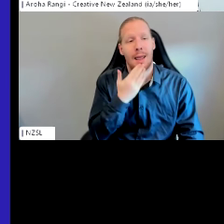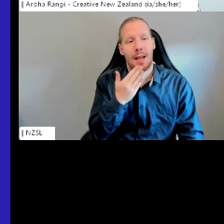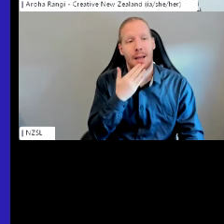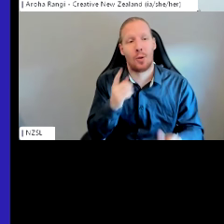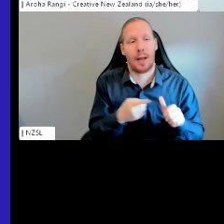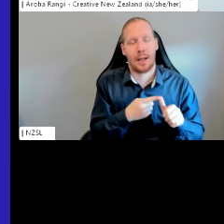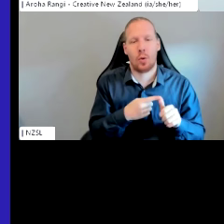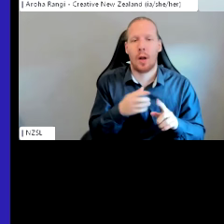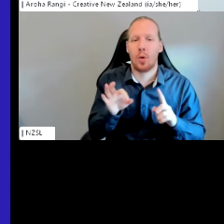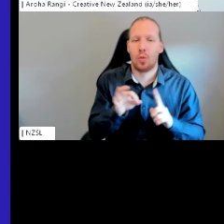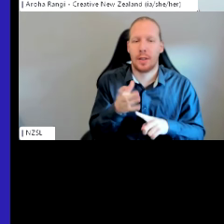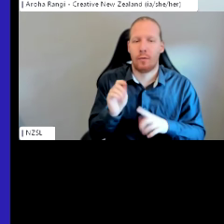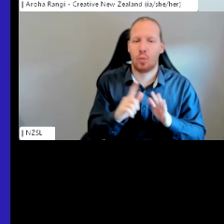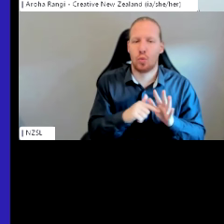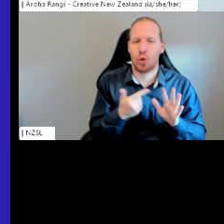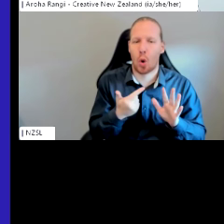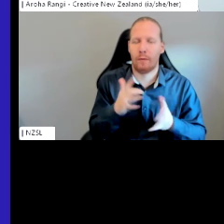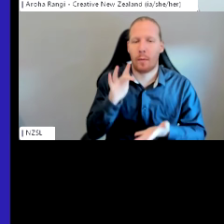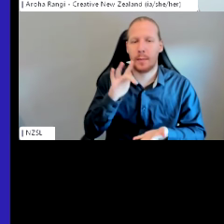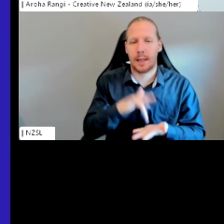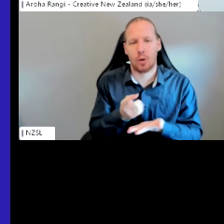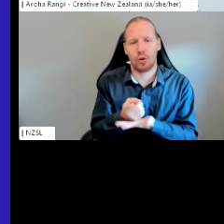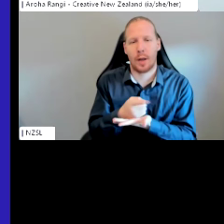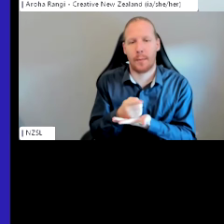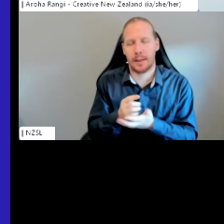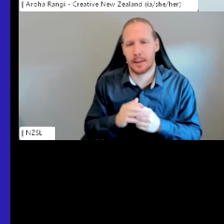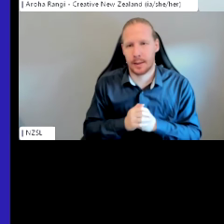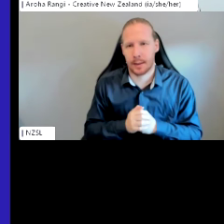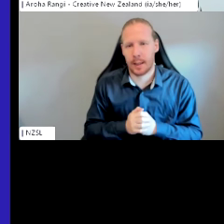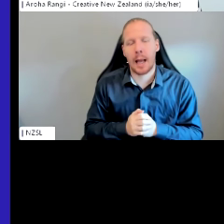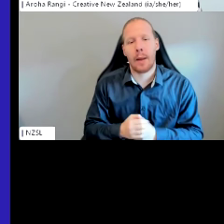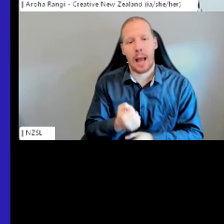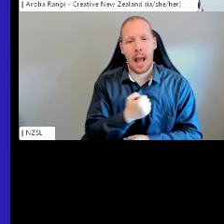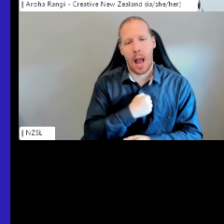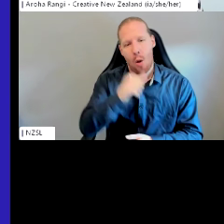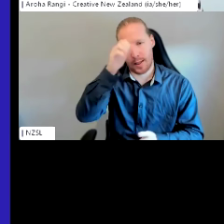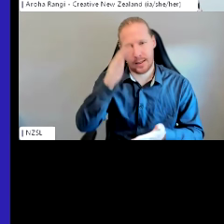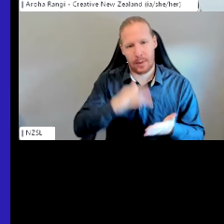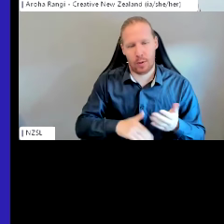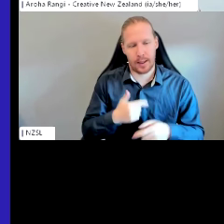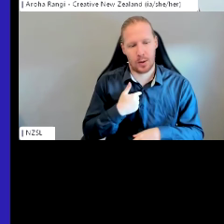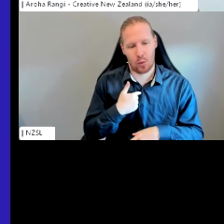Compass. Tenu John um in our experience he writes in our experience as we've built a disability-led